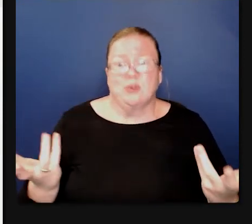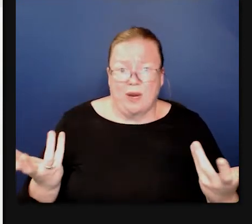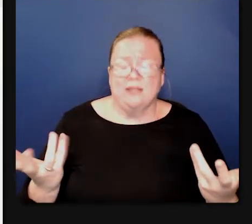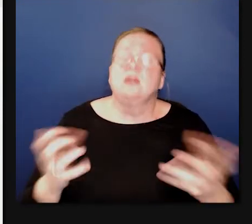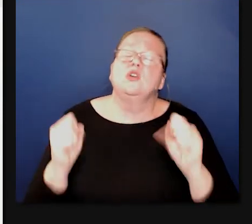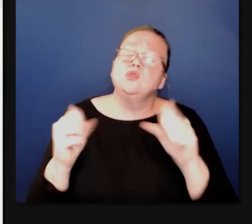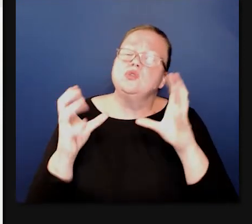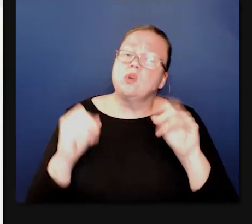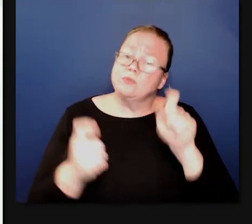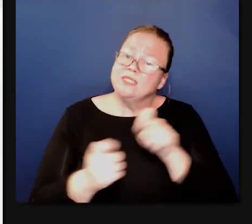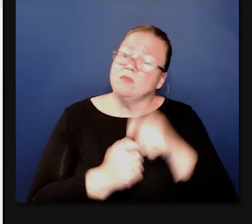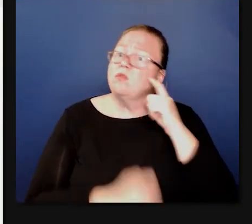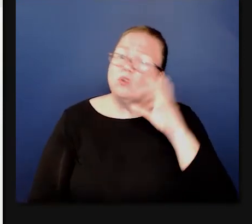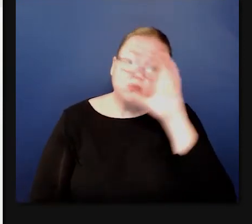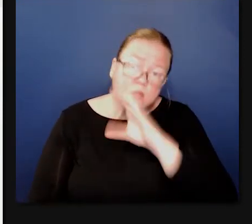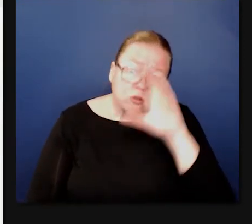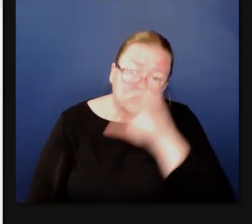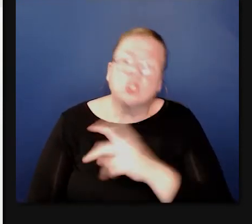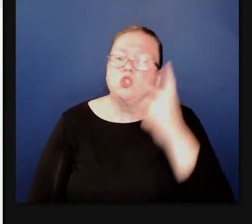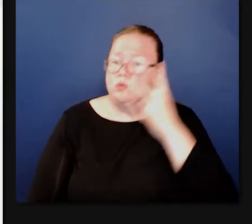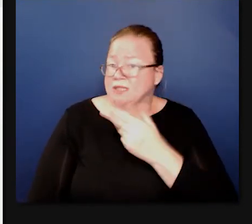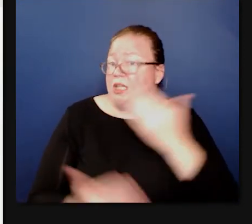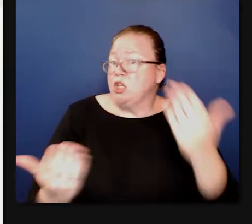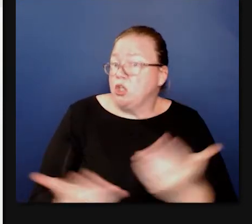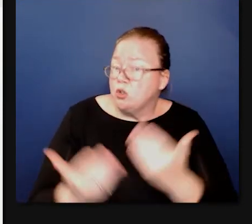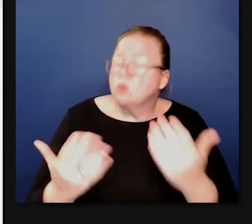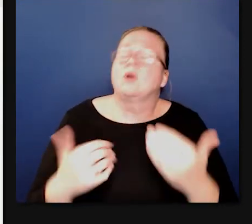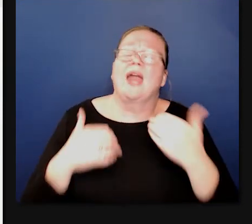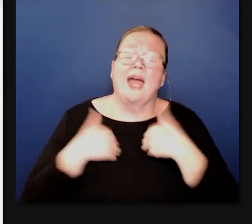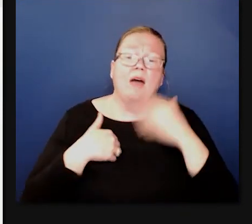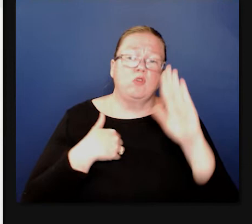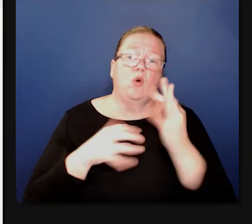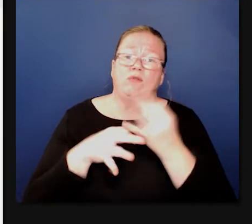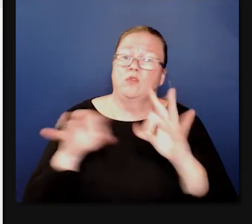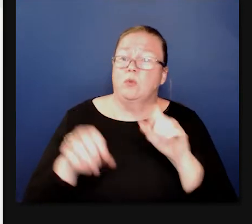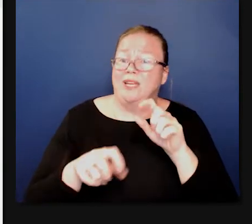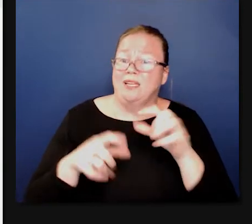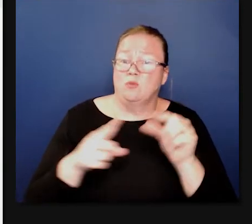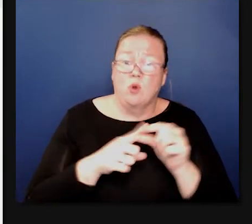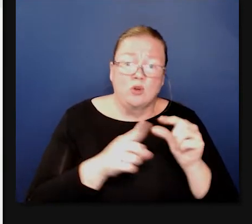So specifically for search, what you can see here, you have your free tags options,